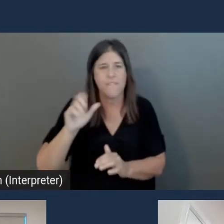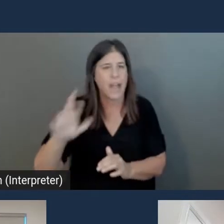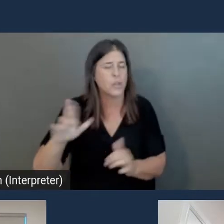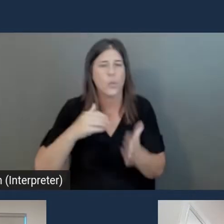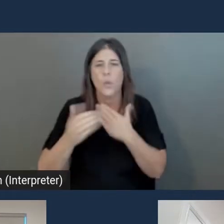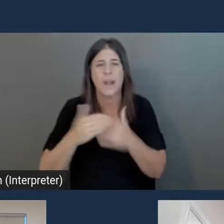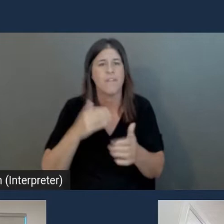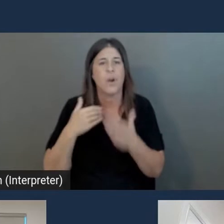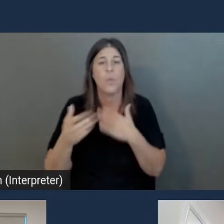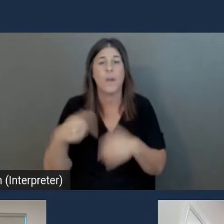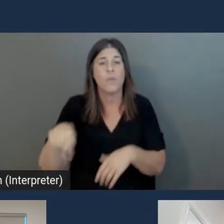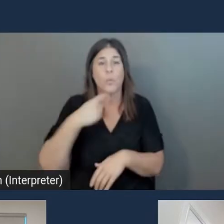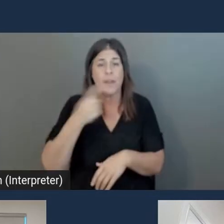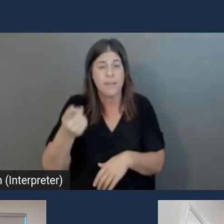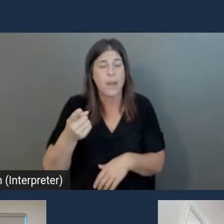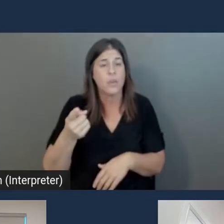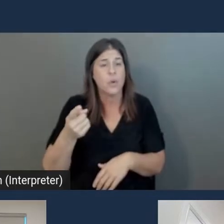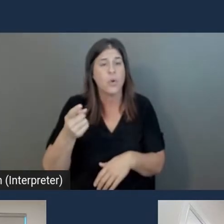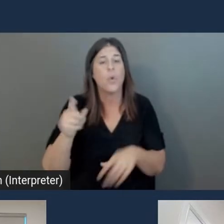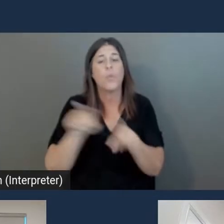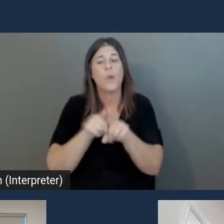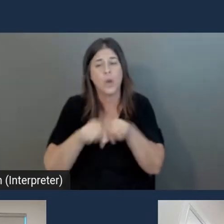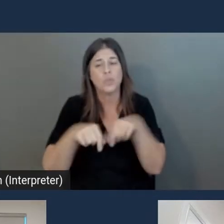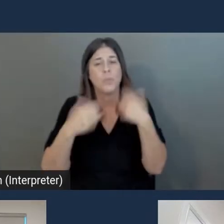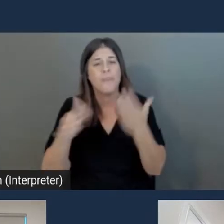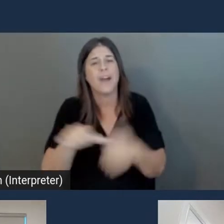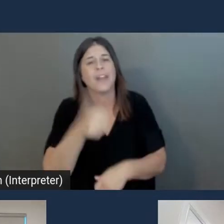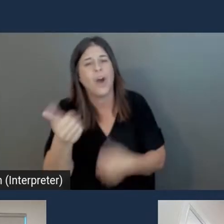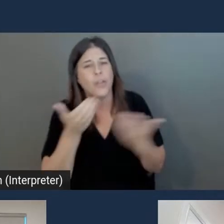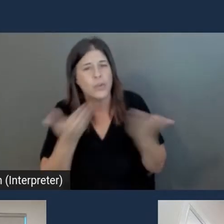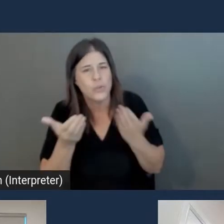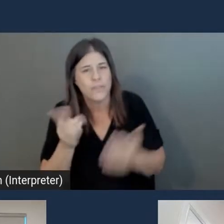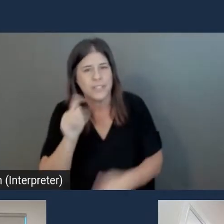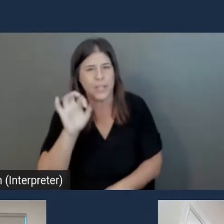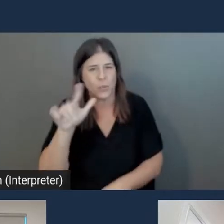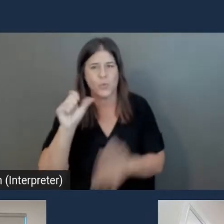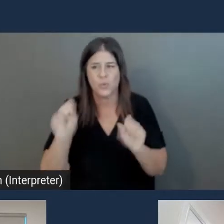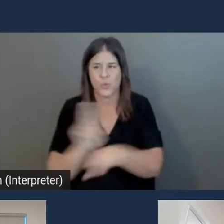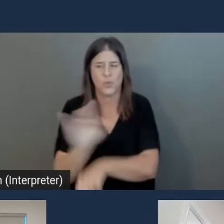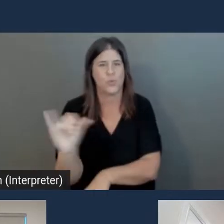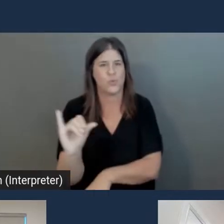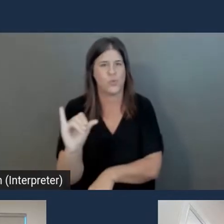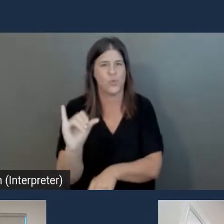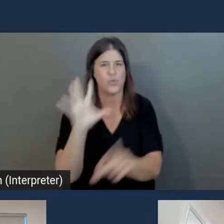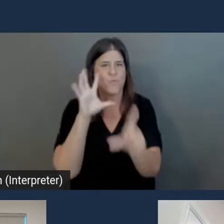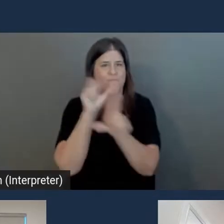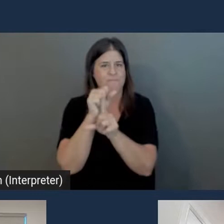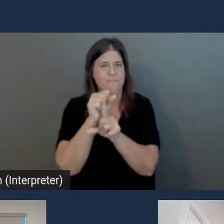what are the other services and tools that you can use to achieve those migration modernization pathways.